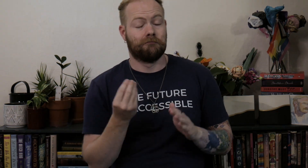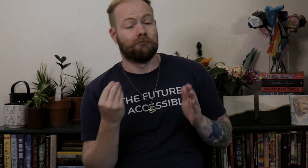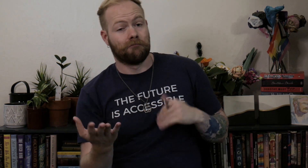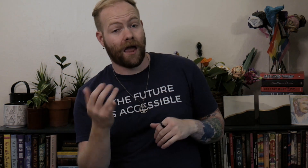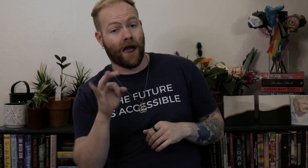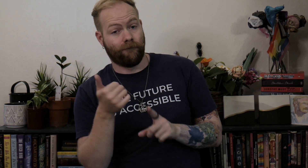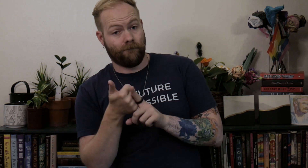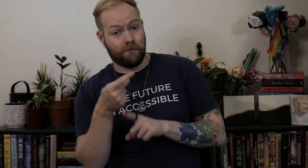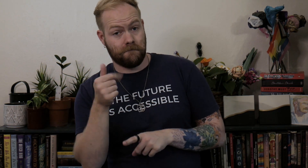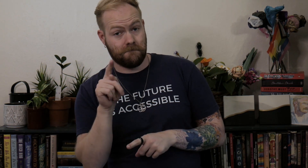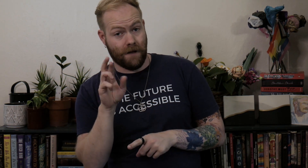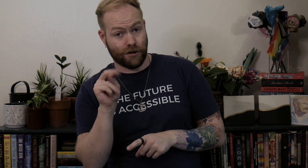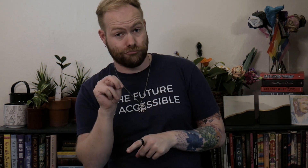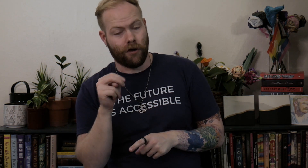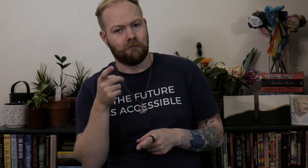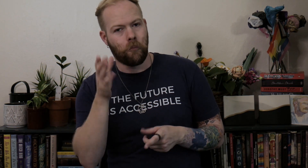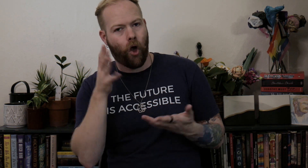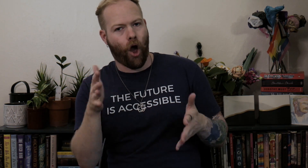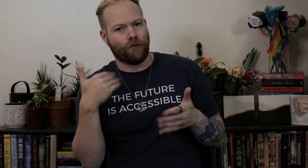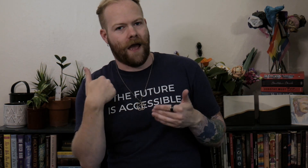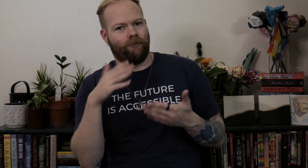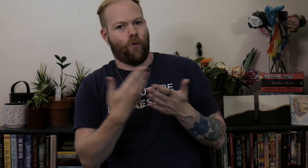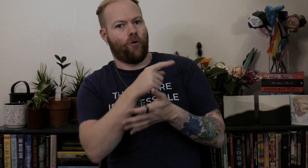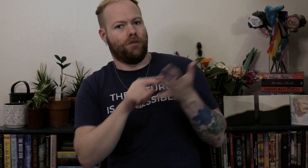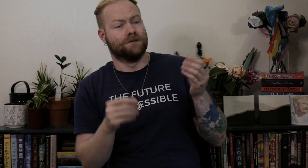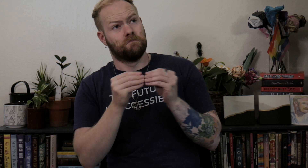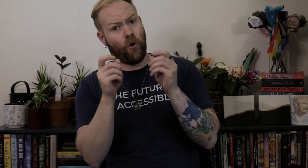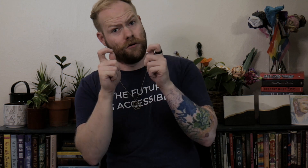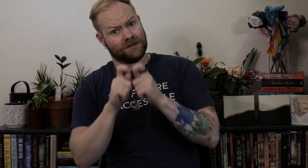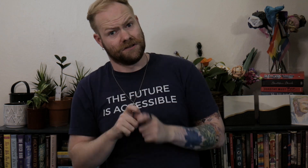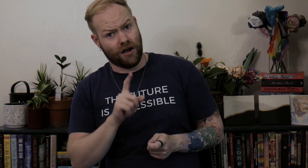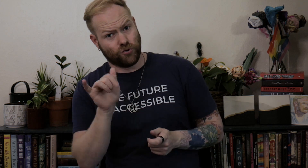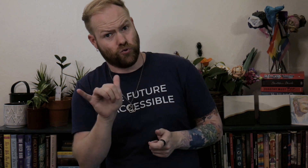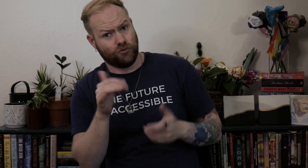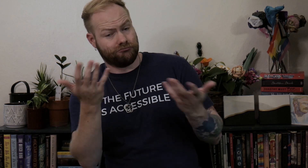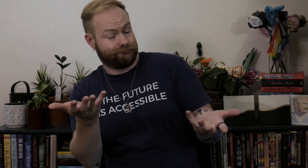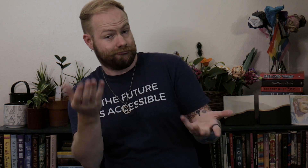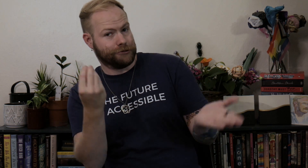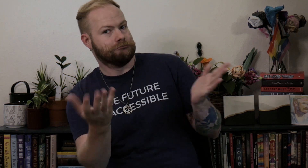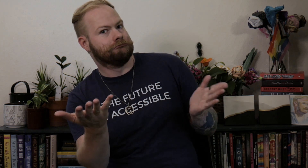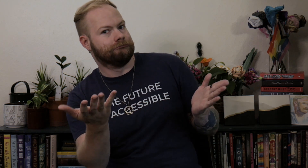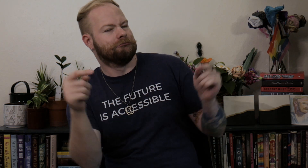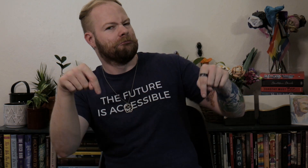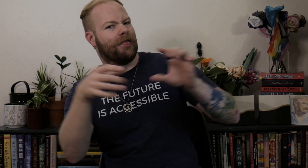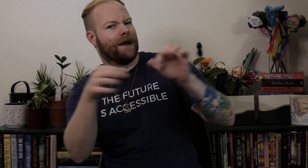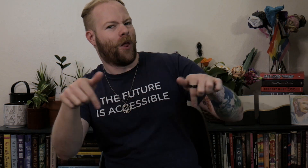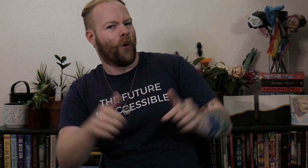By the way, if you’re a Patron, you will already have all of this info, with more details too. Just so you know, link below!